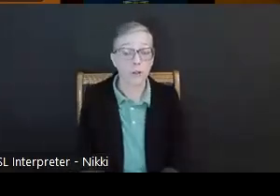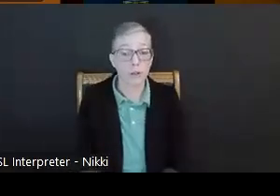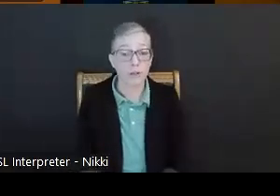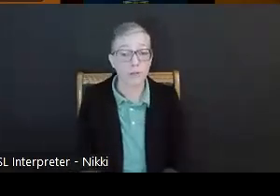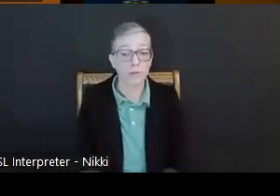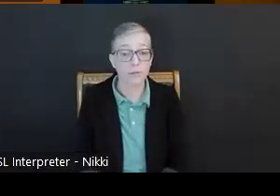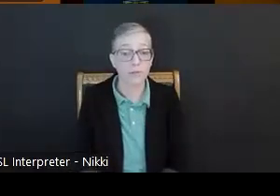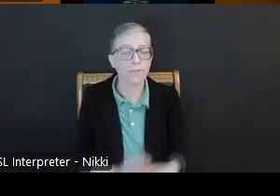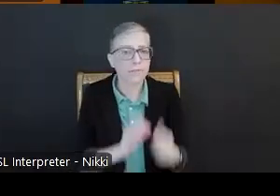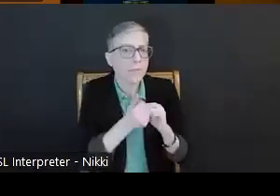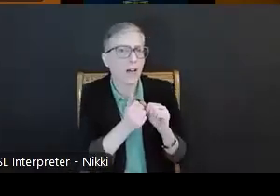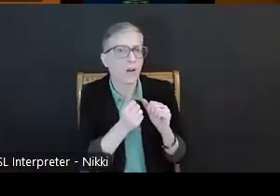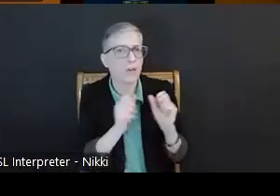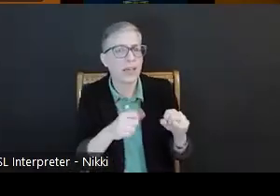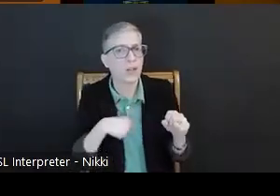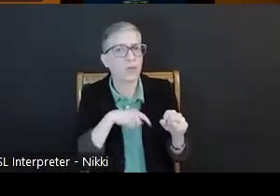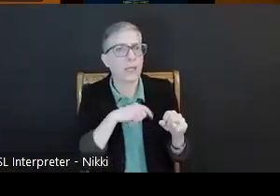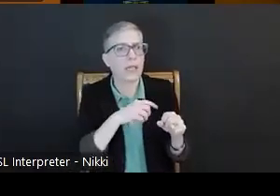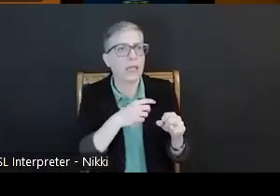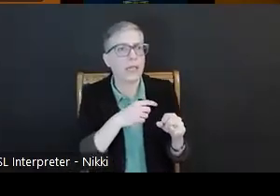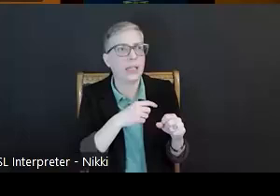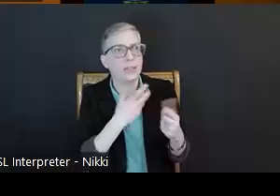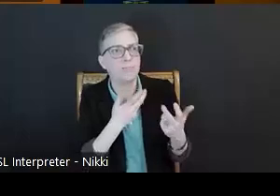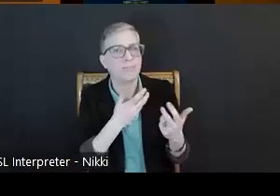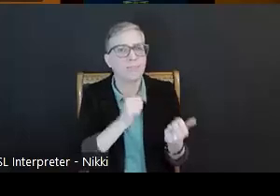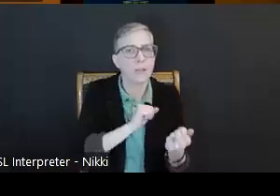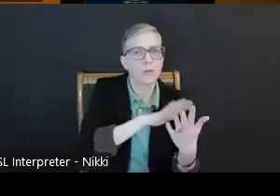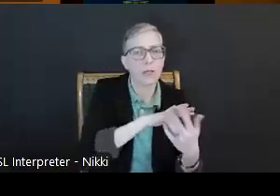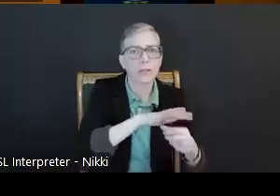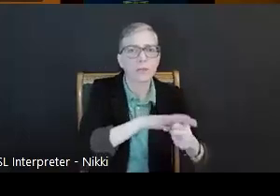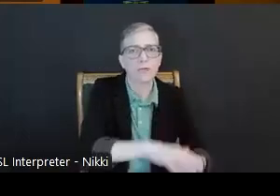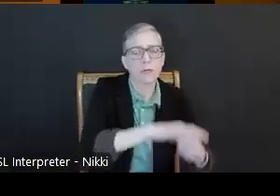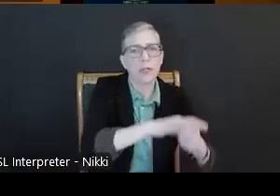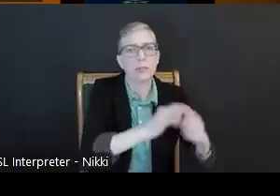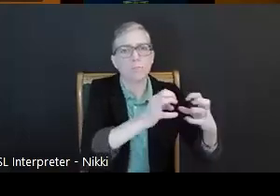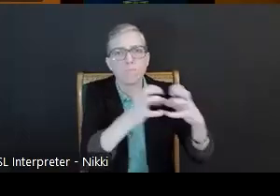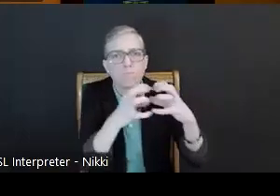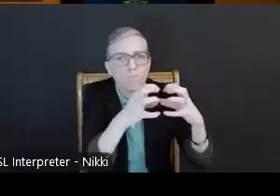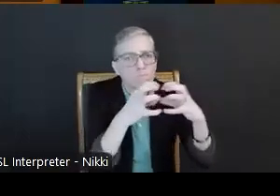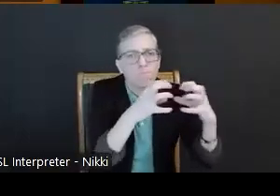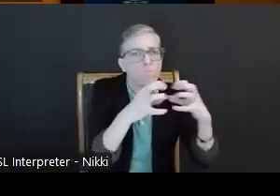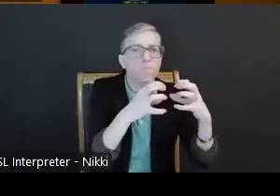that are happening and and use those to guide our adaptations of interventions um so that we